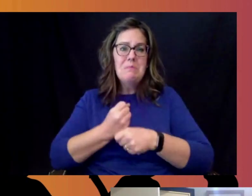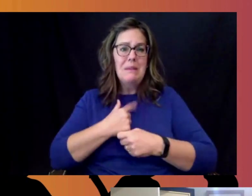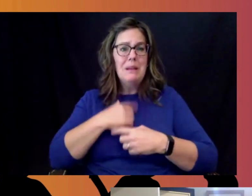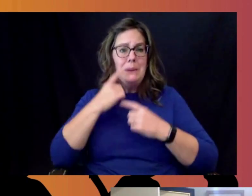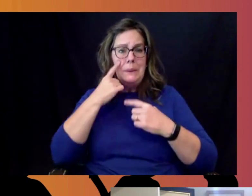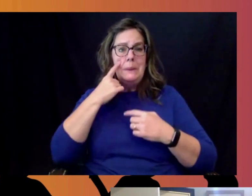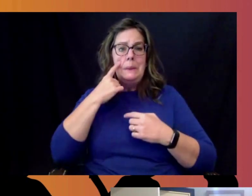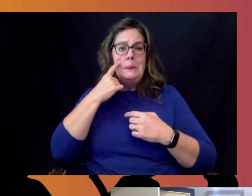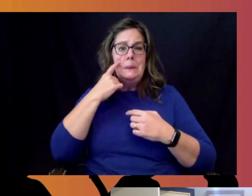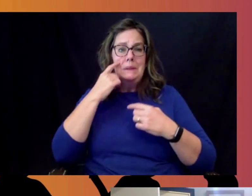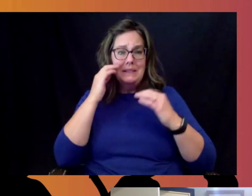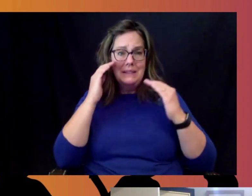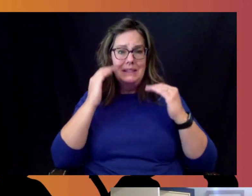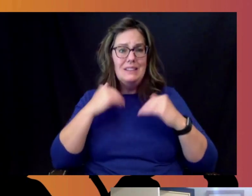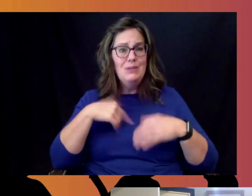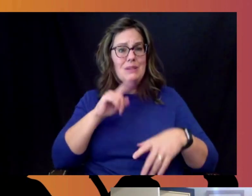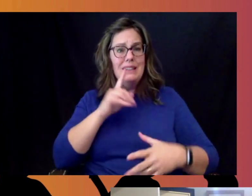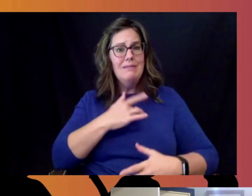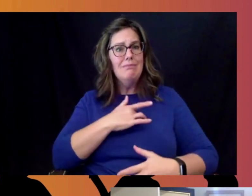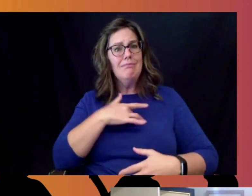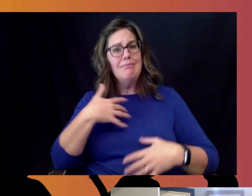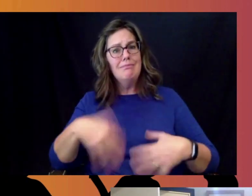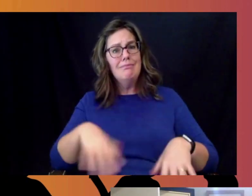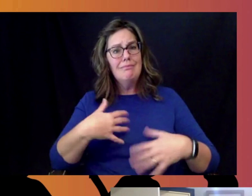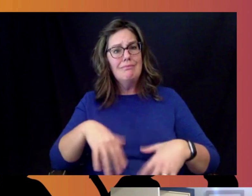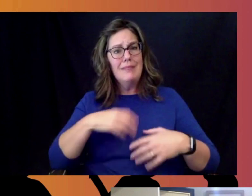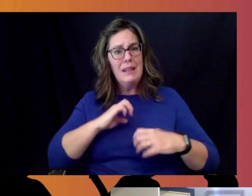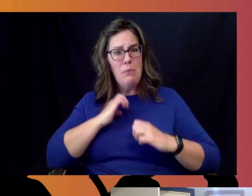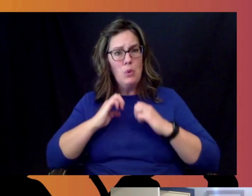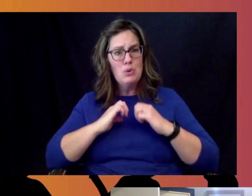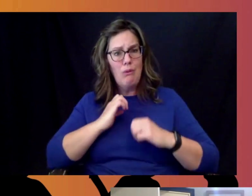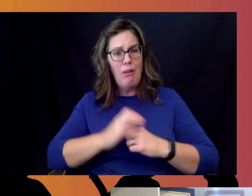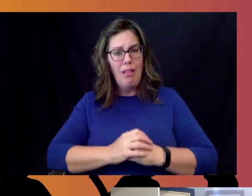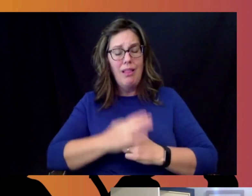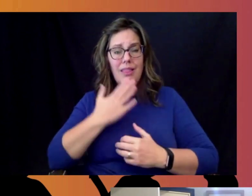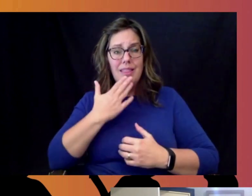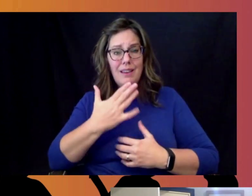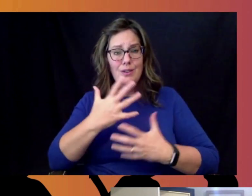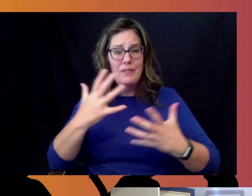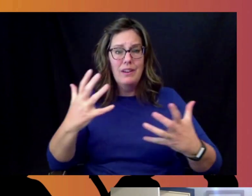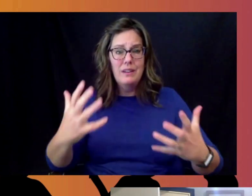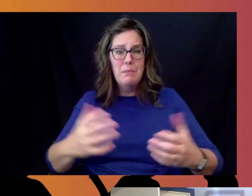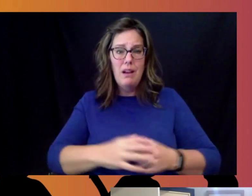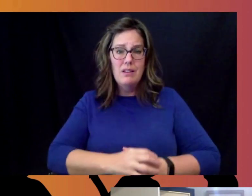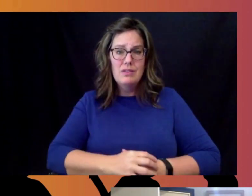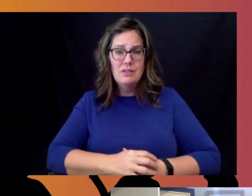emotional on this live stream um thank you very much you really truly inspired me and i hope you